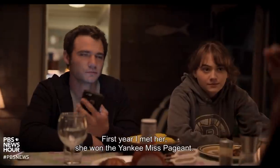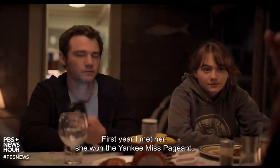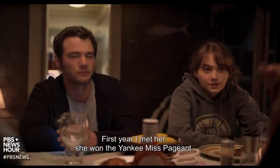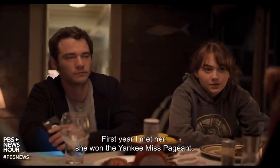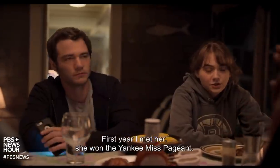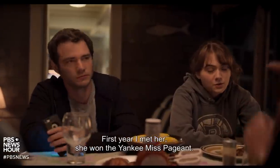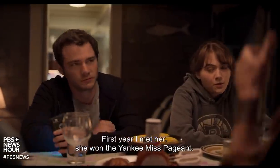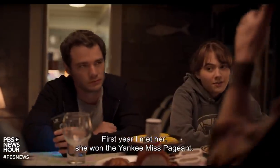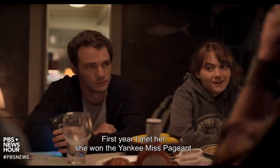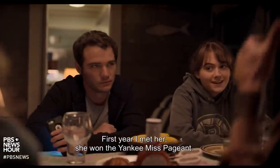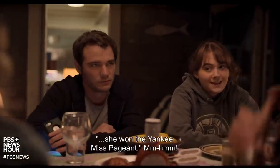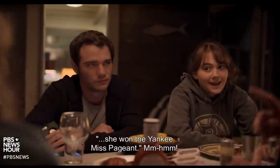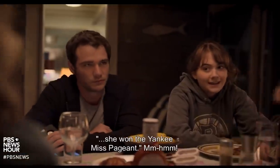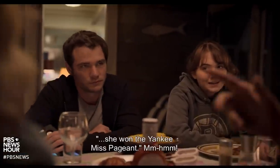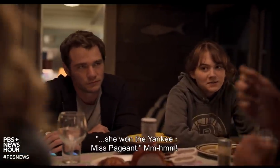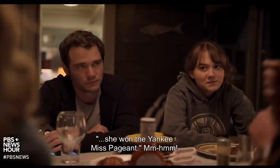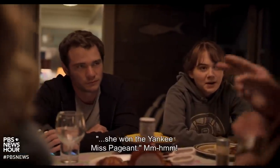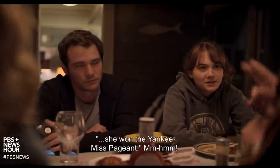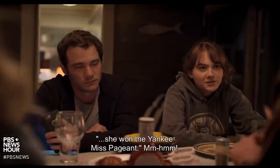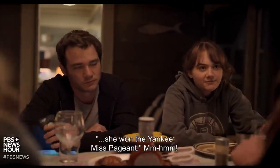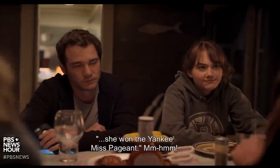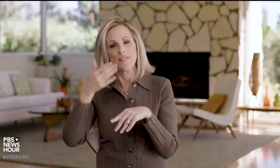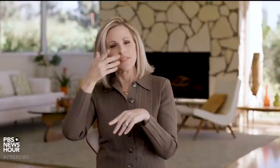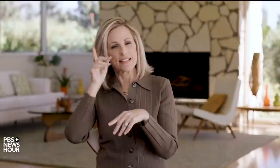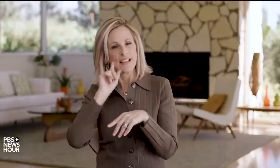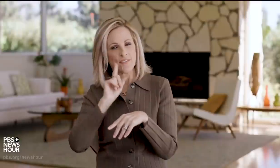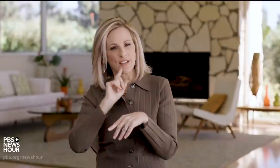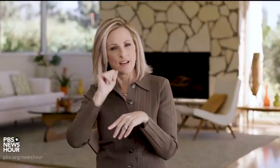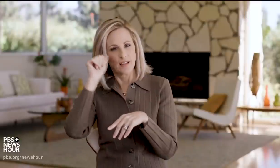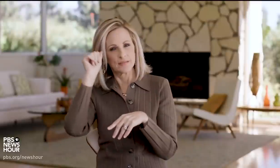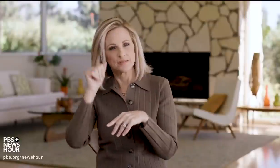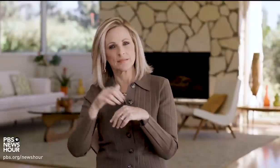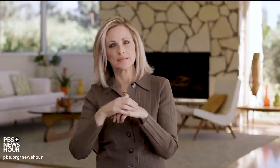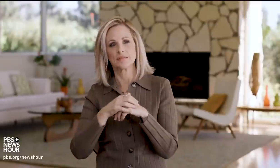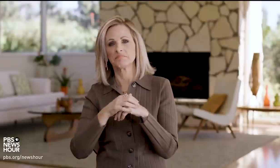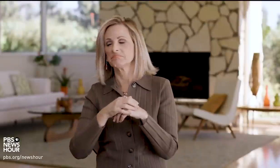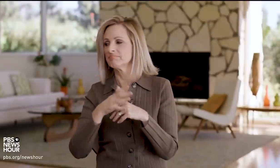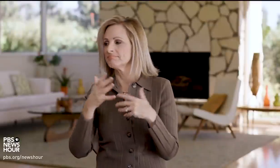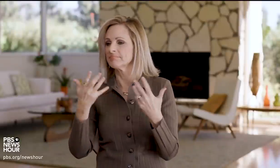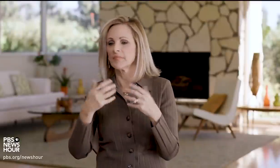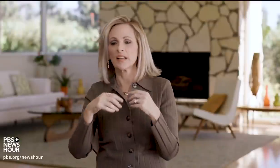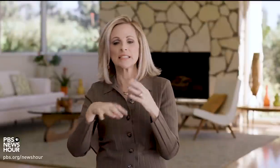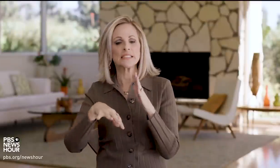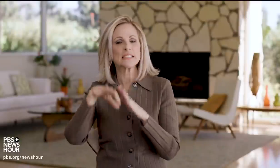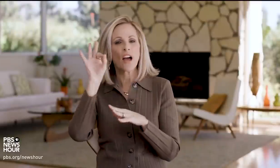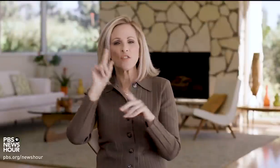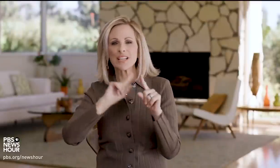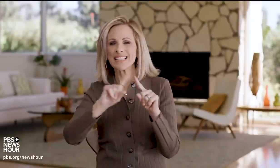And the youngest daughter who's hearing And they're called the child of deaf adults. That's why it's called coda.